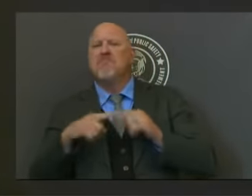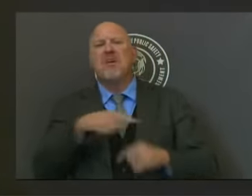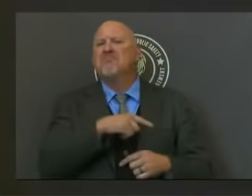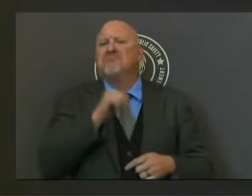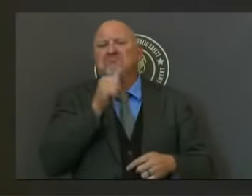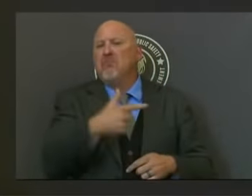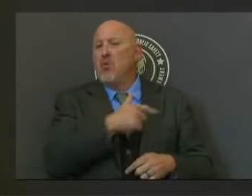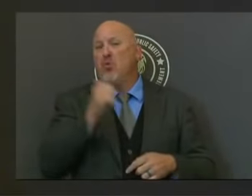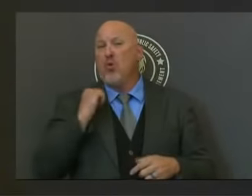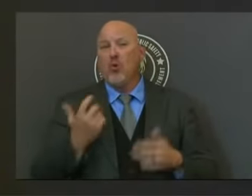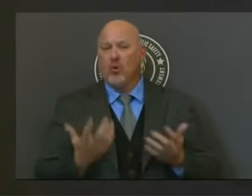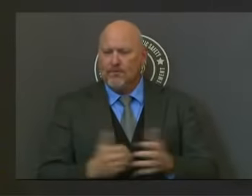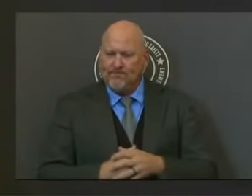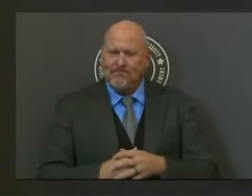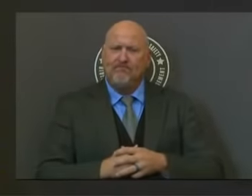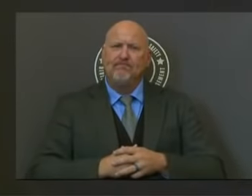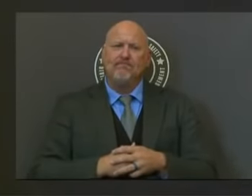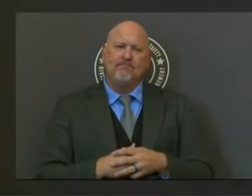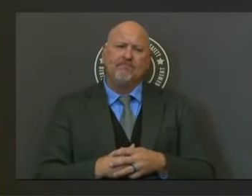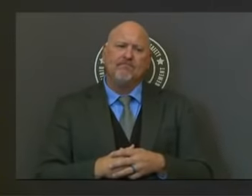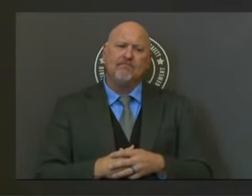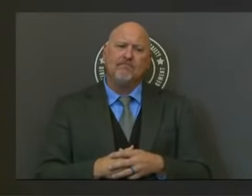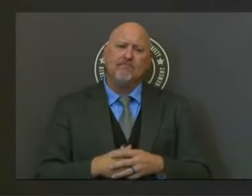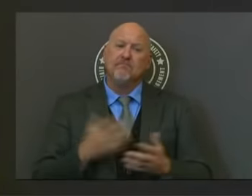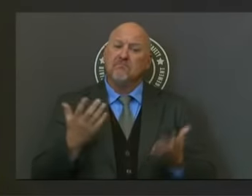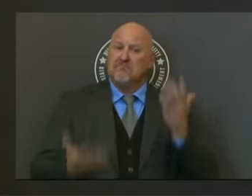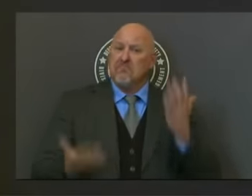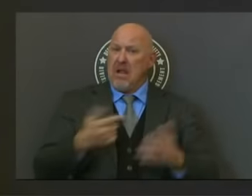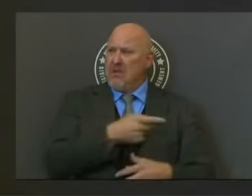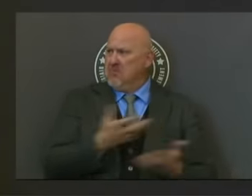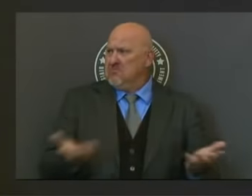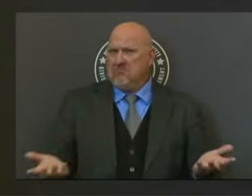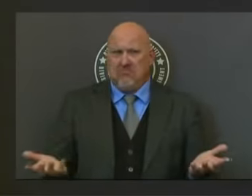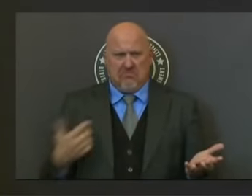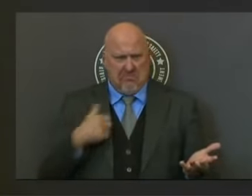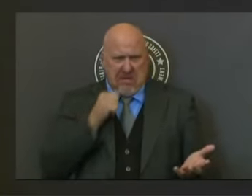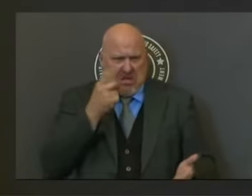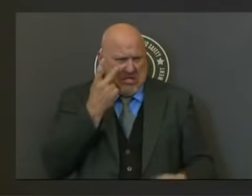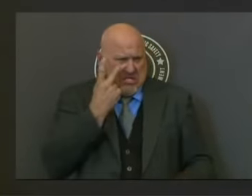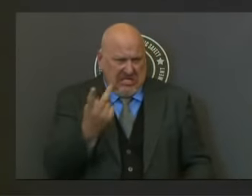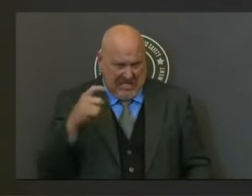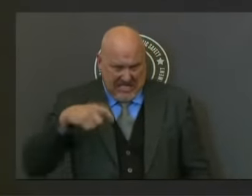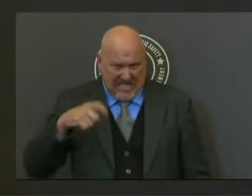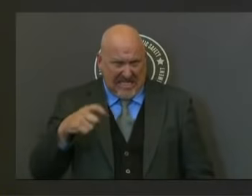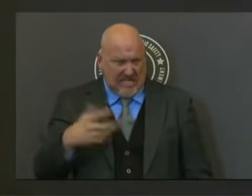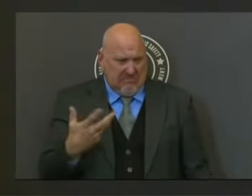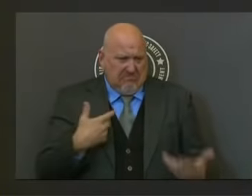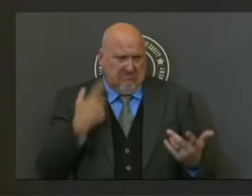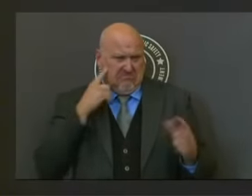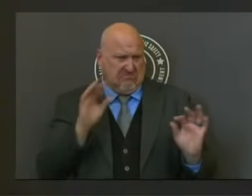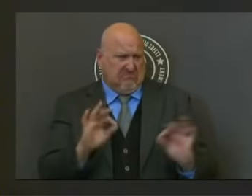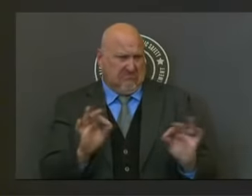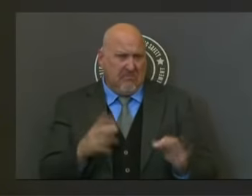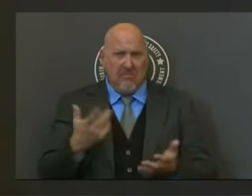see the medical issues as well maybe also the business issues